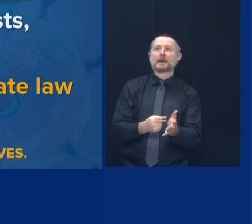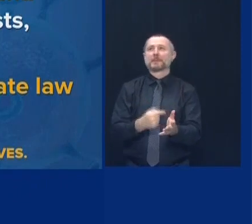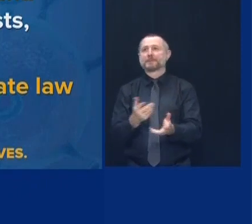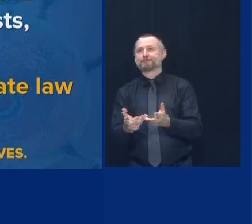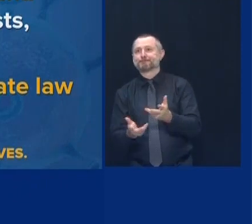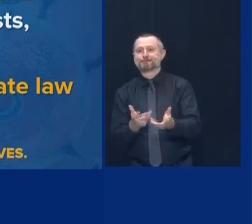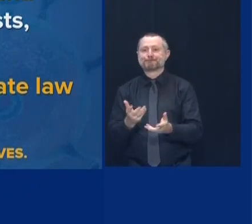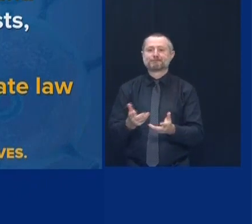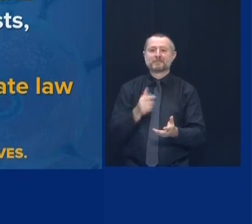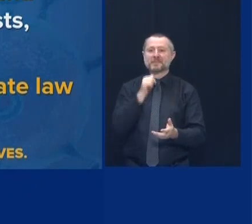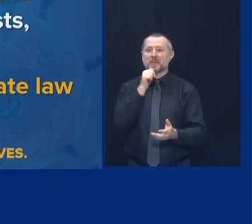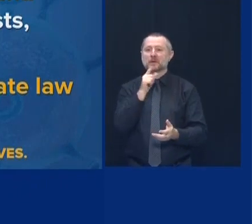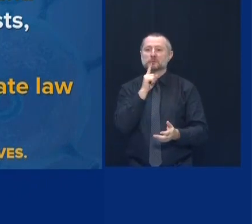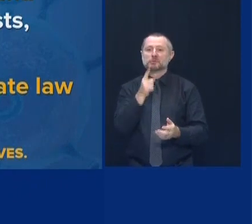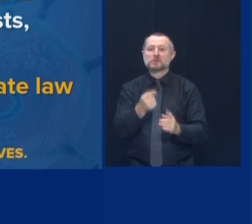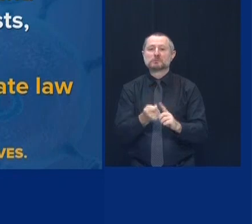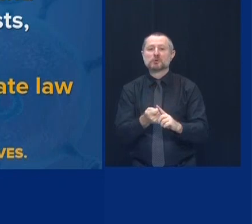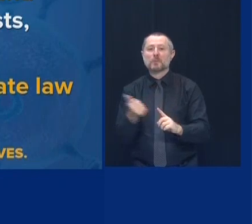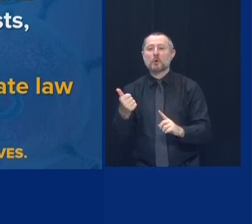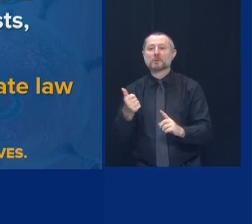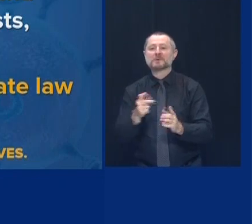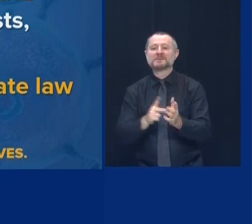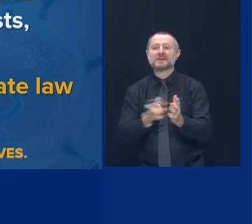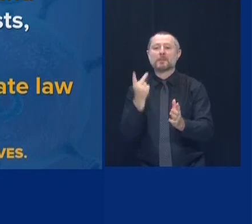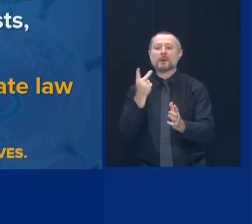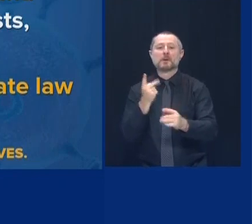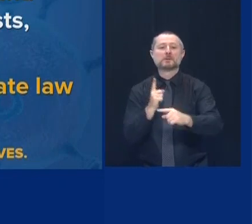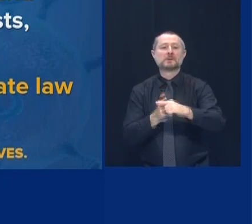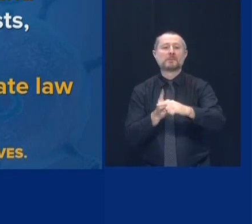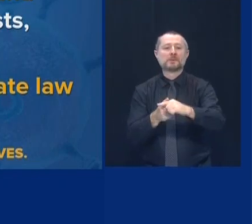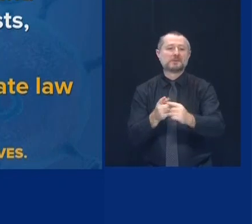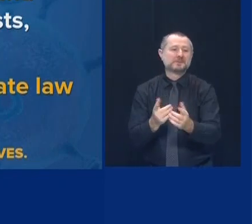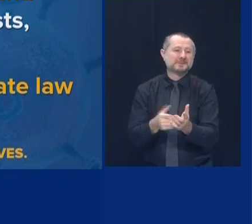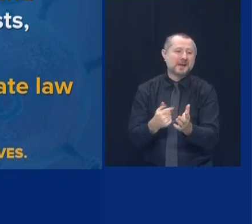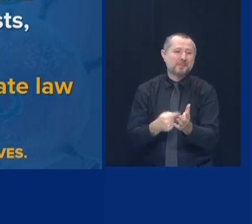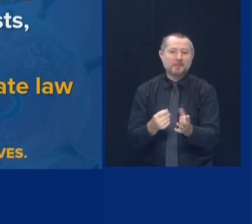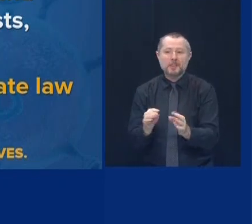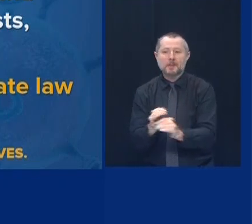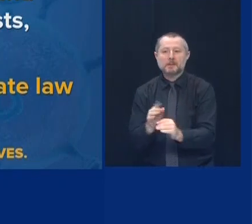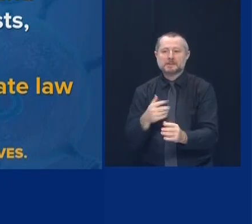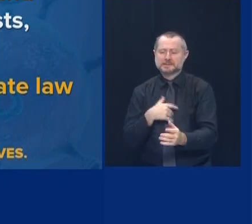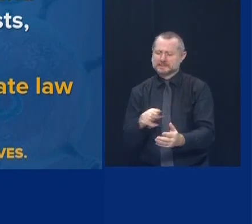SOMETIMES THEY CHANGE WHAT TEST COUNTS BECAUSE OFe1 TIMING AND